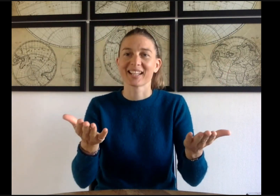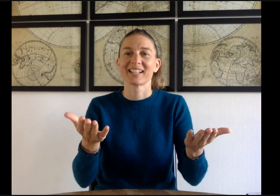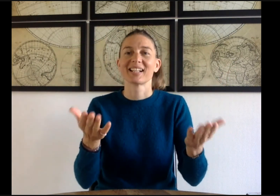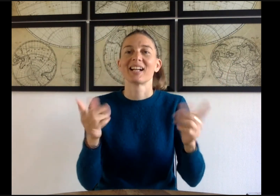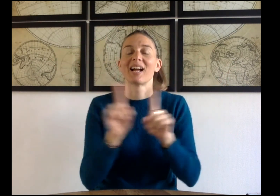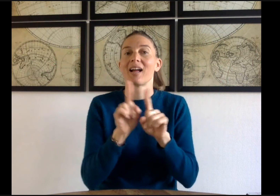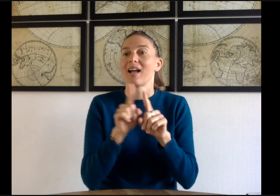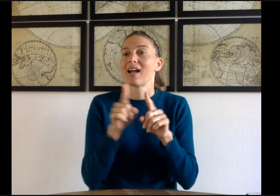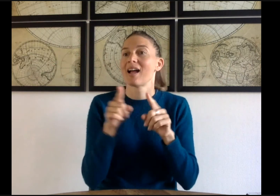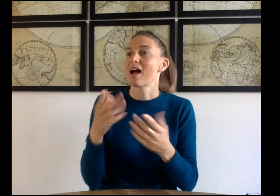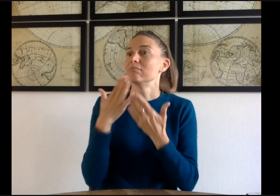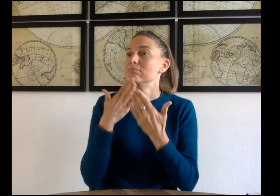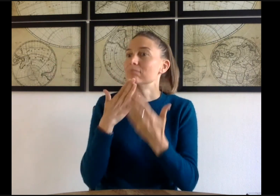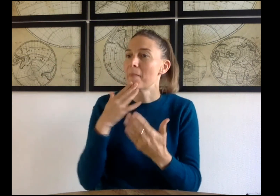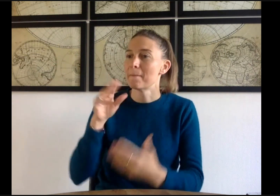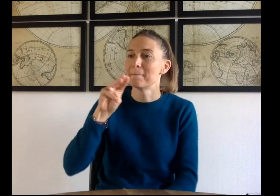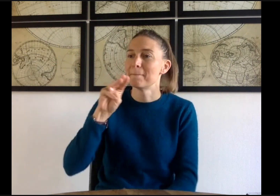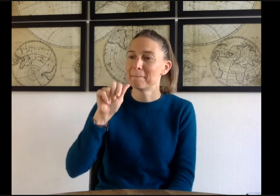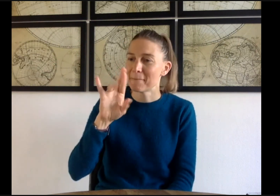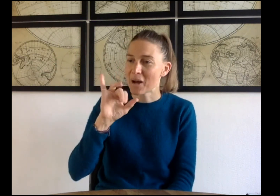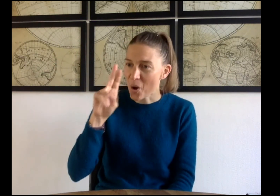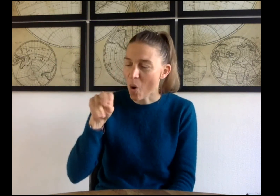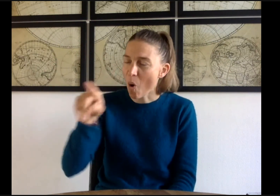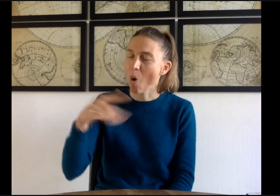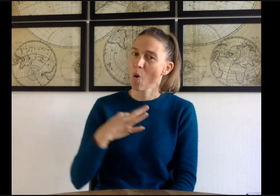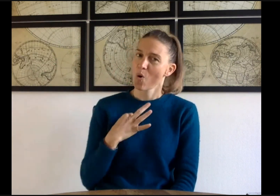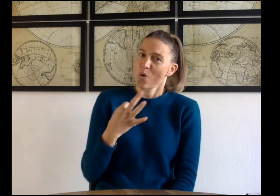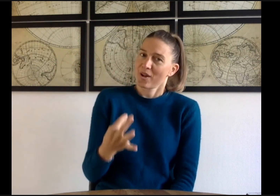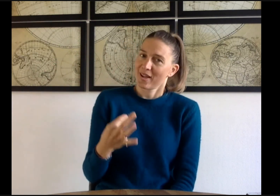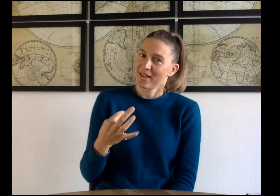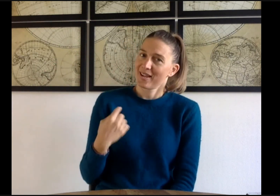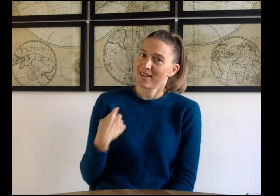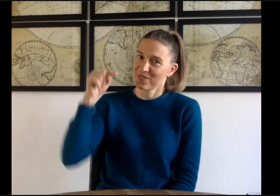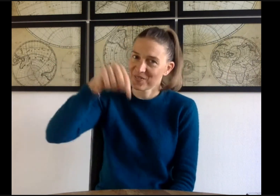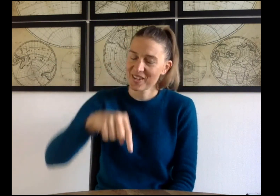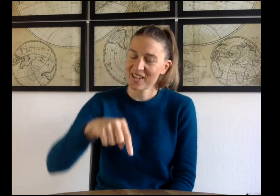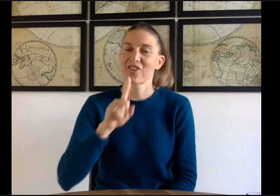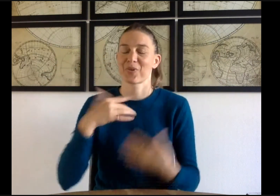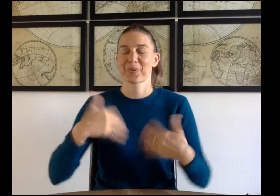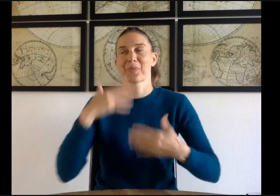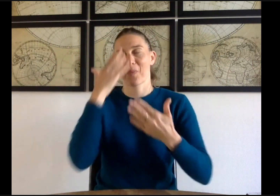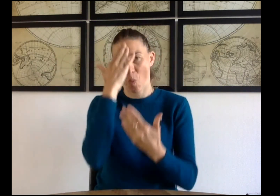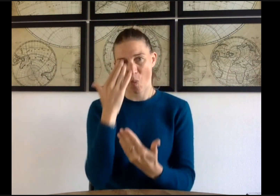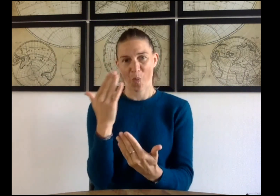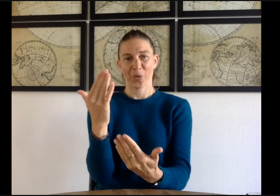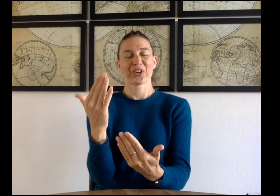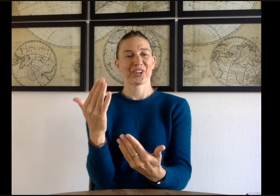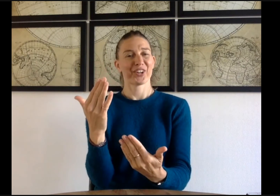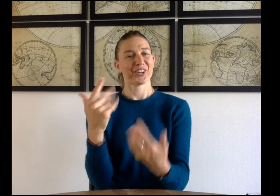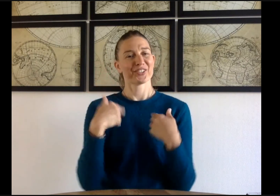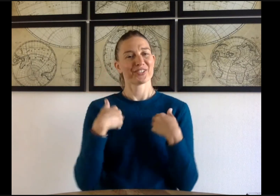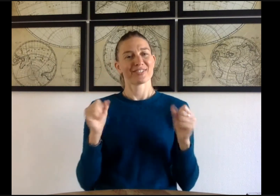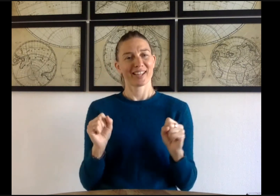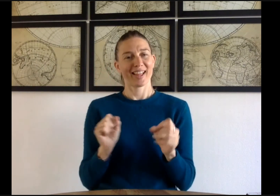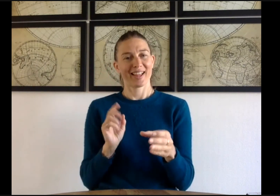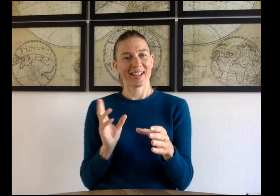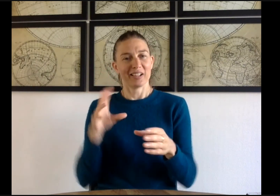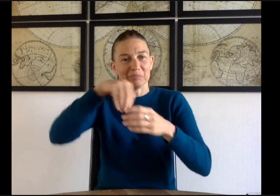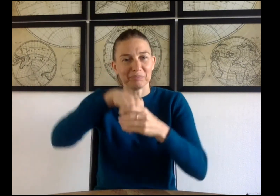to have invited me and it's an honour to be part of this webinar today.